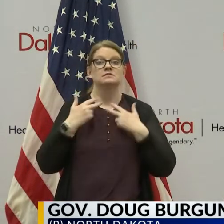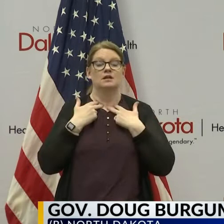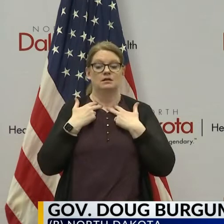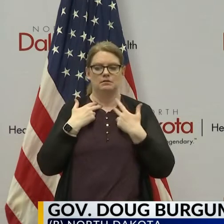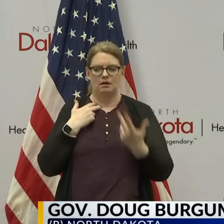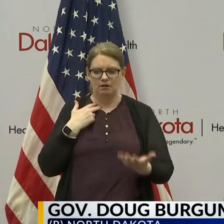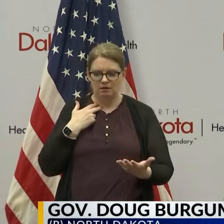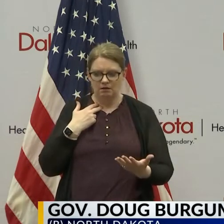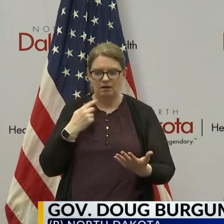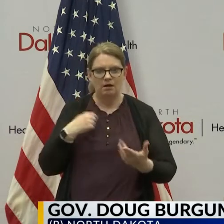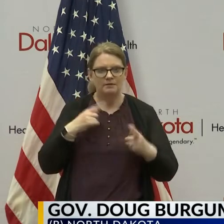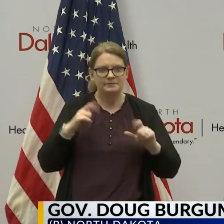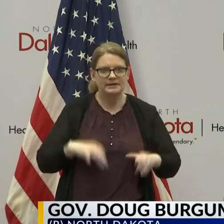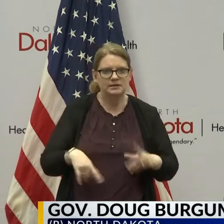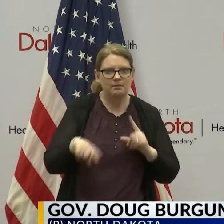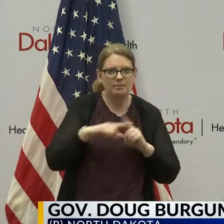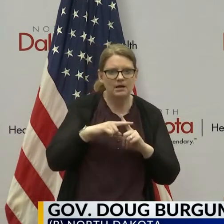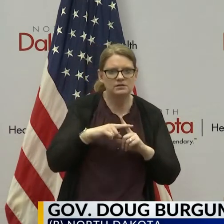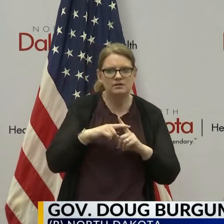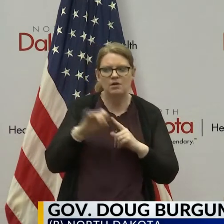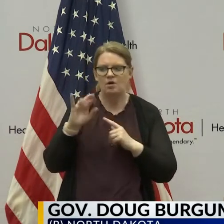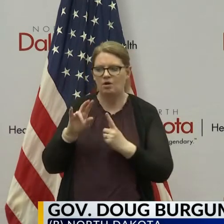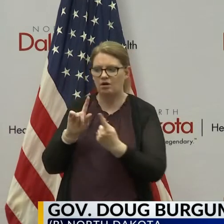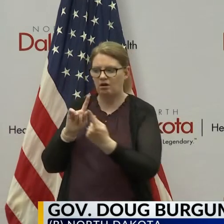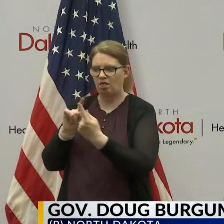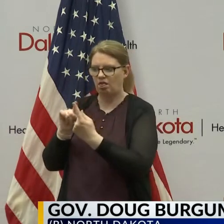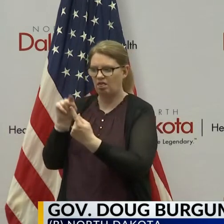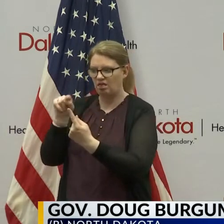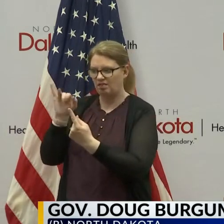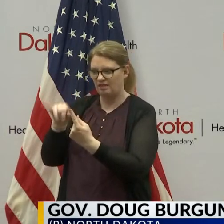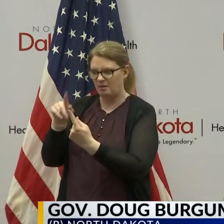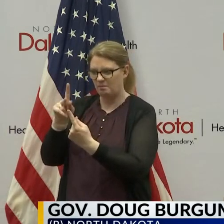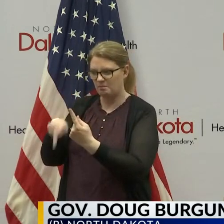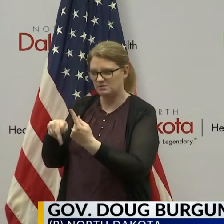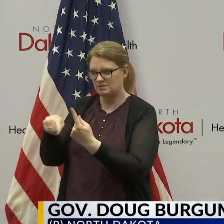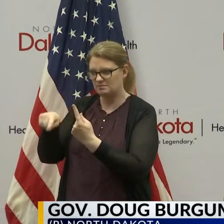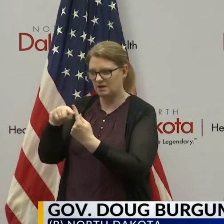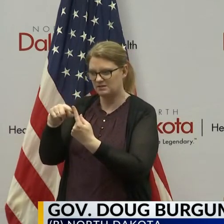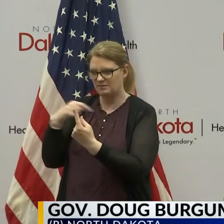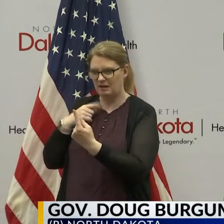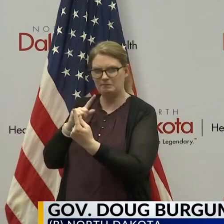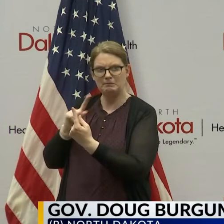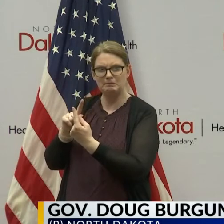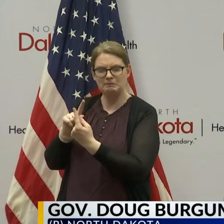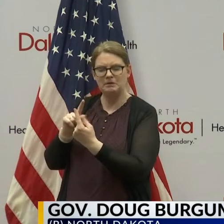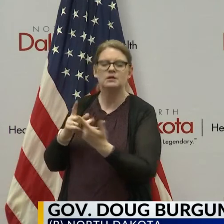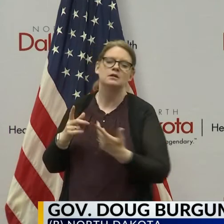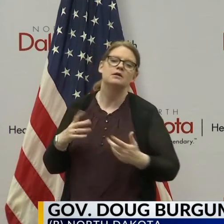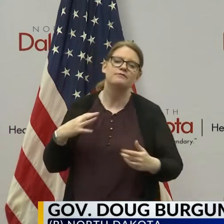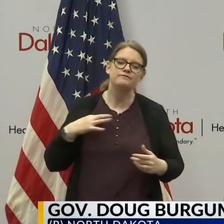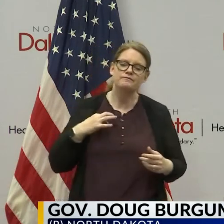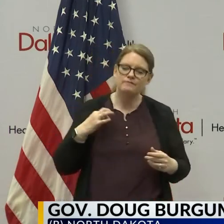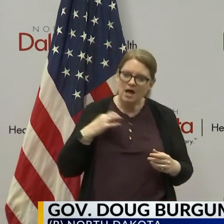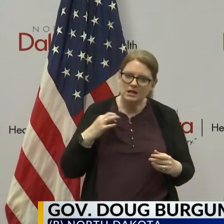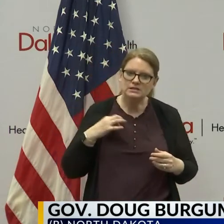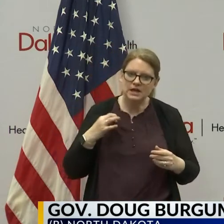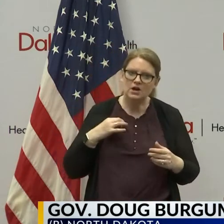IT IS AN ANONYMOUS DIGIT THAT WILL BE ATTACHED THE INFORMATION AND ONLY IF AND WHEN YOU FIND YOURSELF IN THAT POSITION OF BEING POSITIVE OR